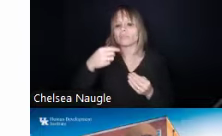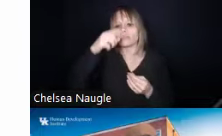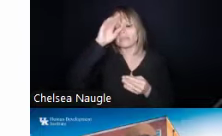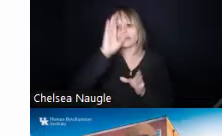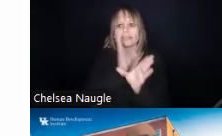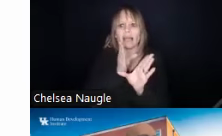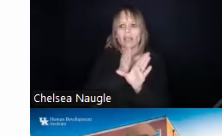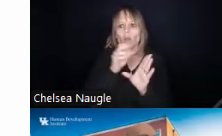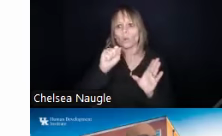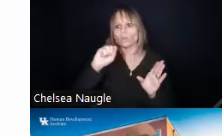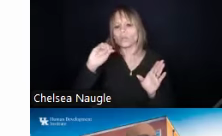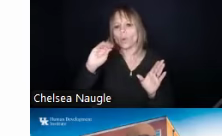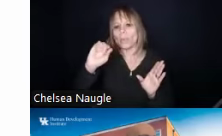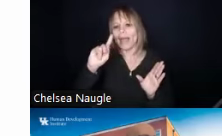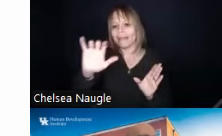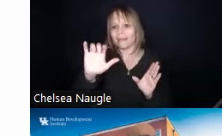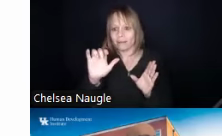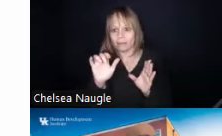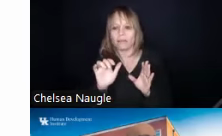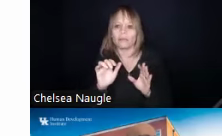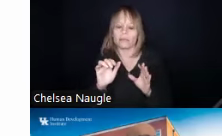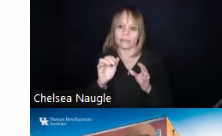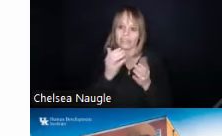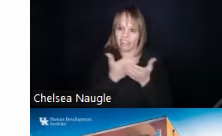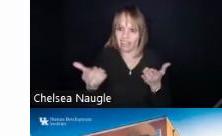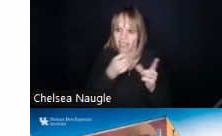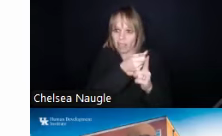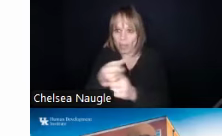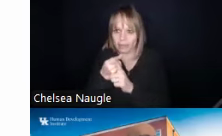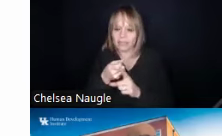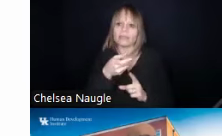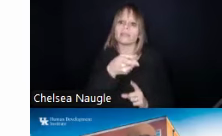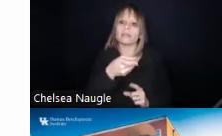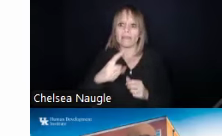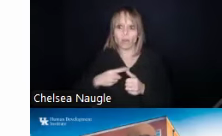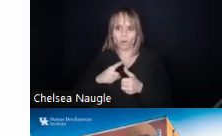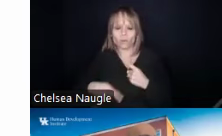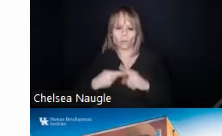going on at least for some kids who initially uh when I talk to parents you know initially their kids weren't all